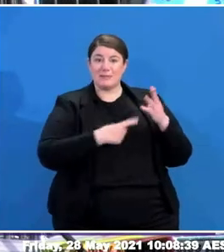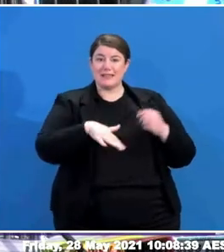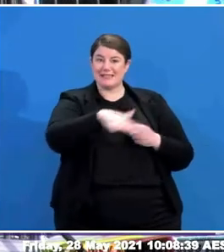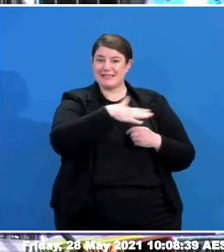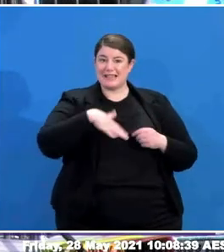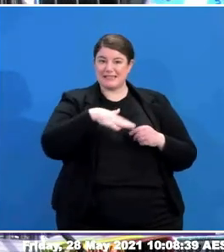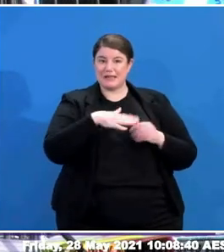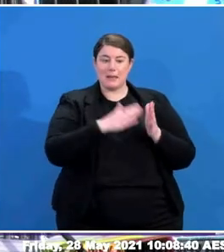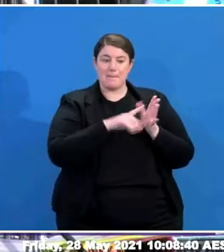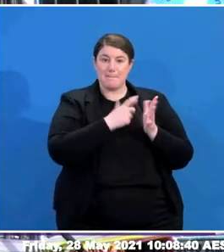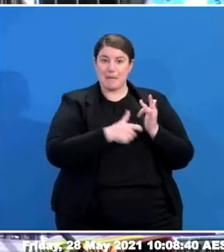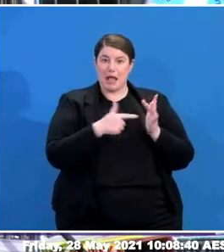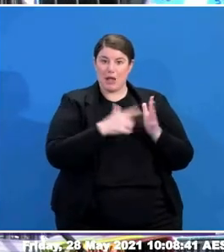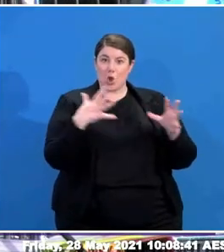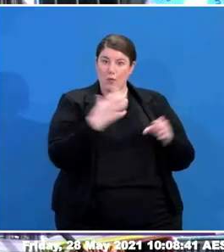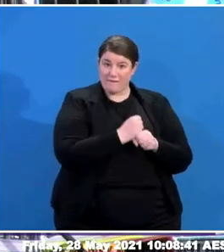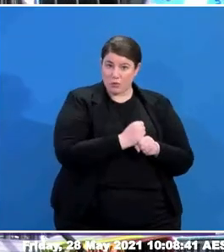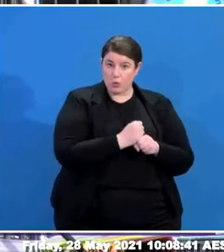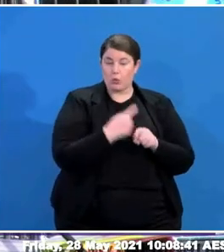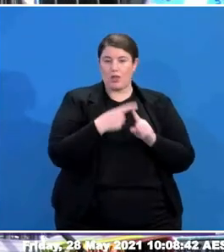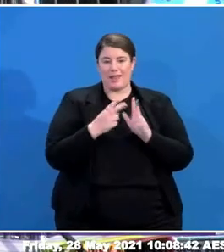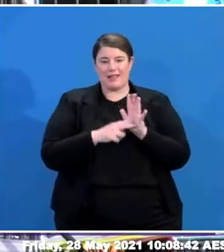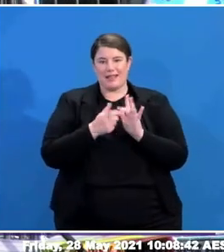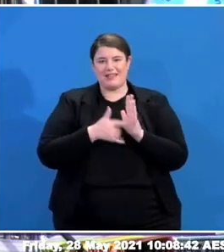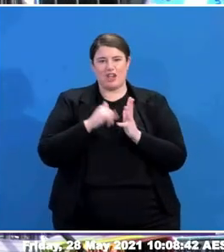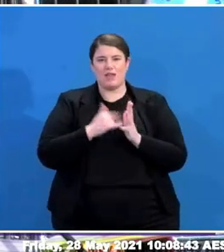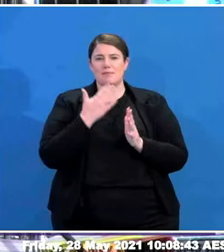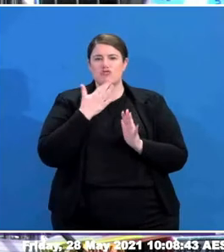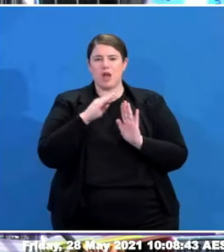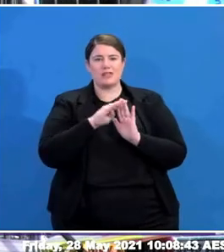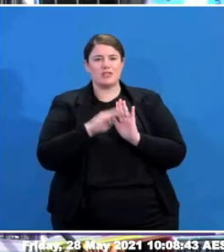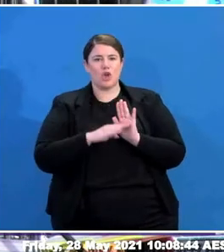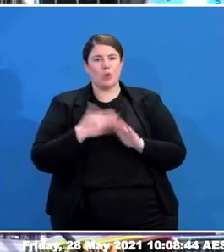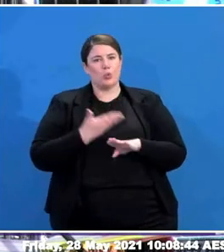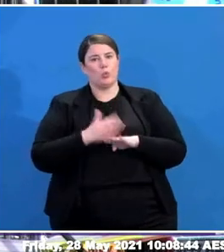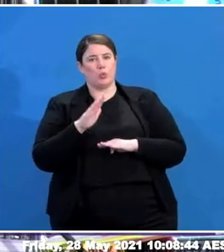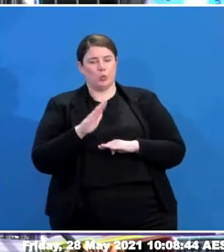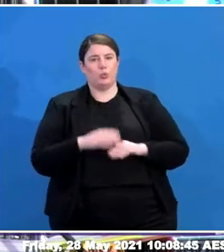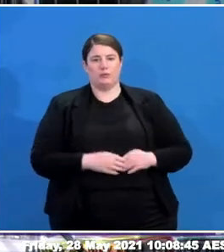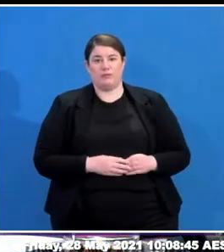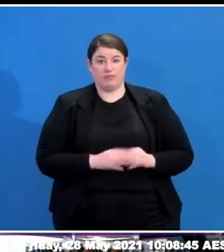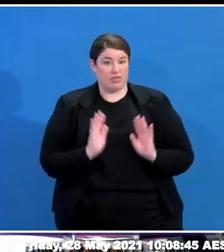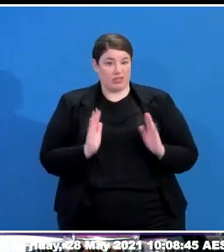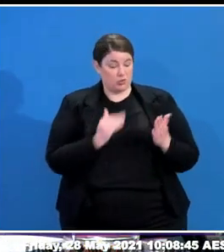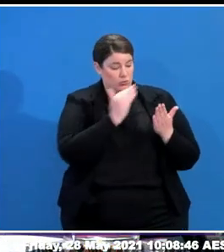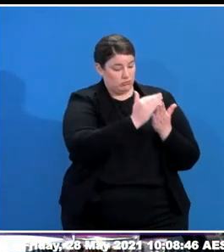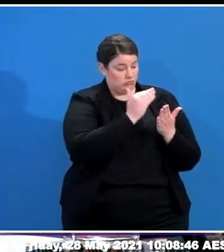market overview and to the NDIS revised 1 July 2019 pricing. That is all that is recorded in the minutes.